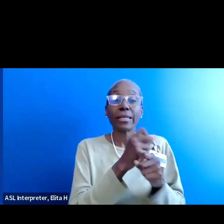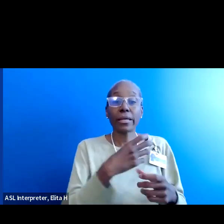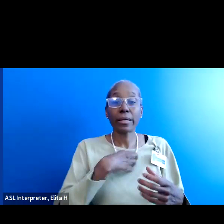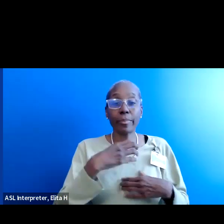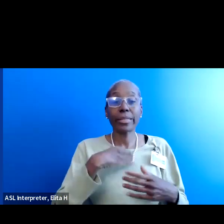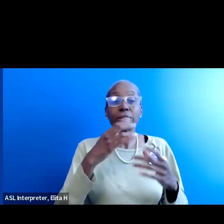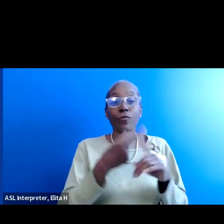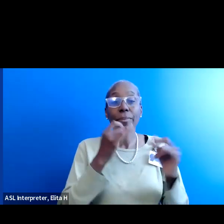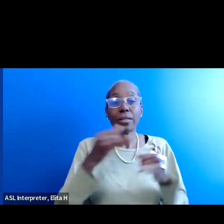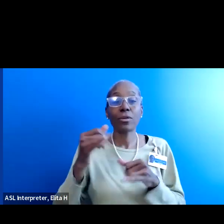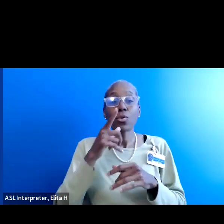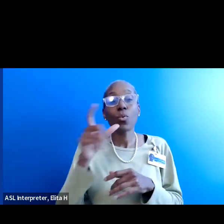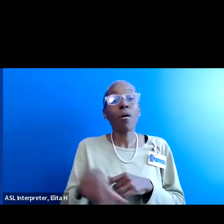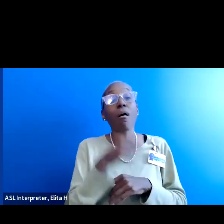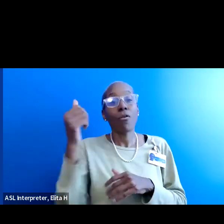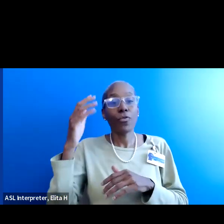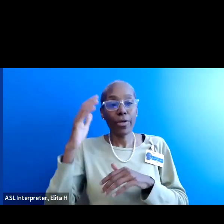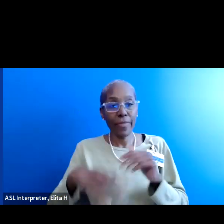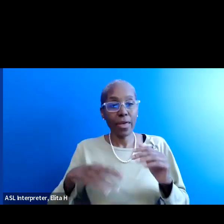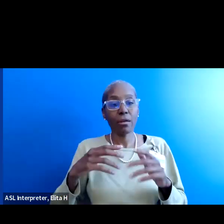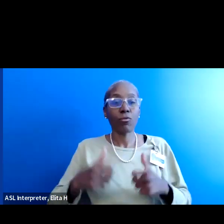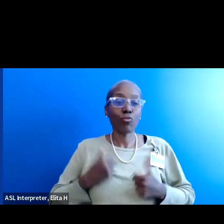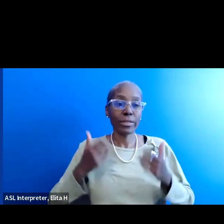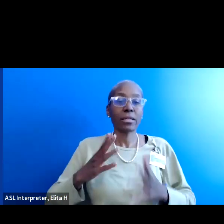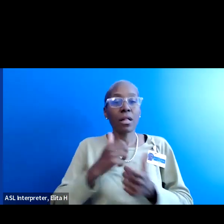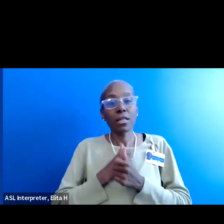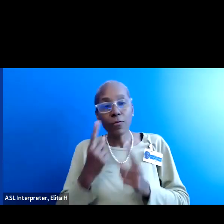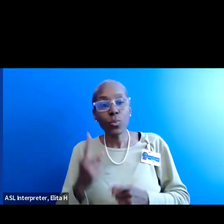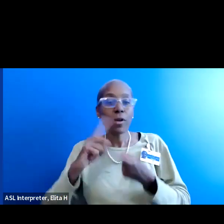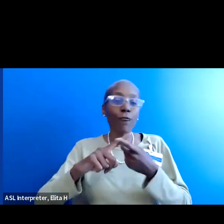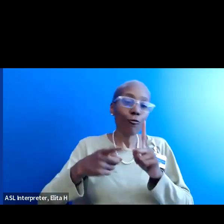individuals other than the residents, so a loved one, or a friend, but